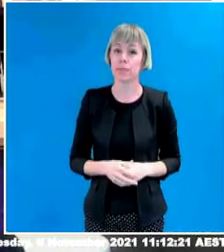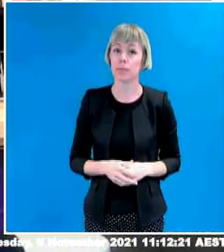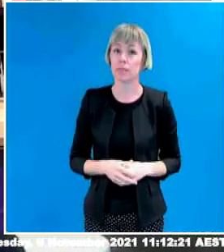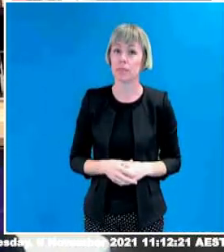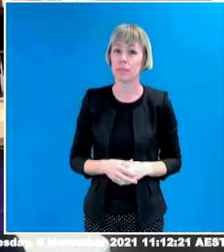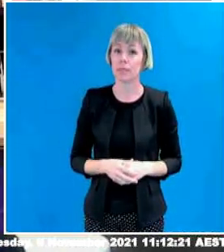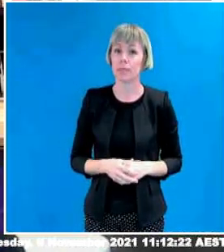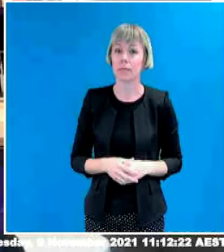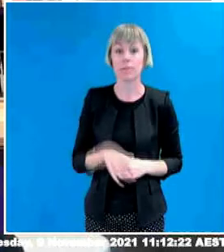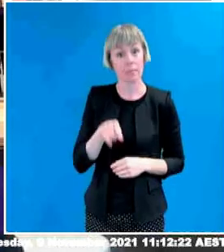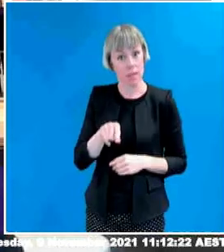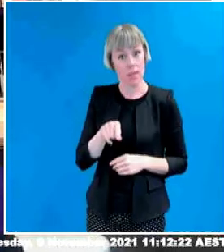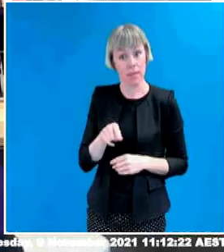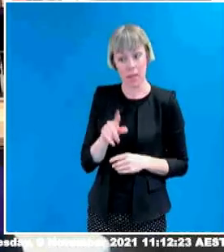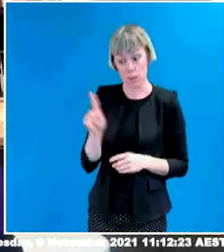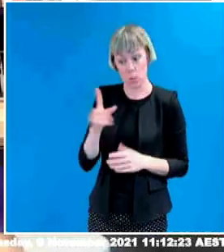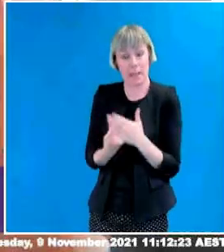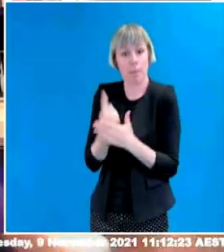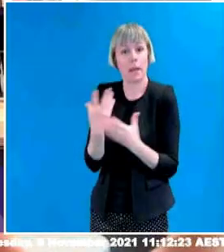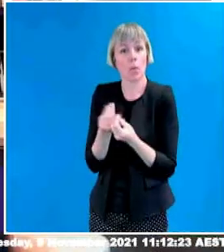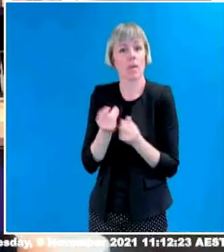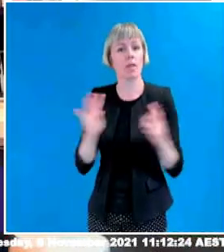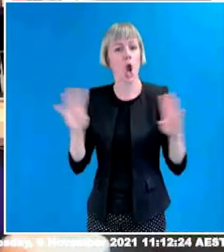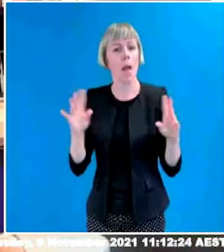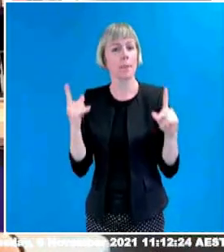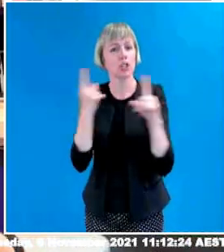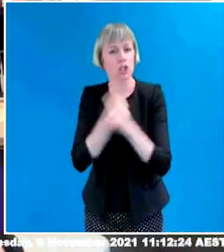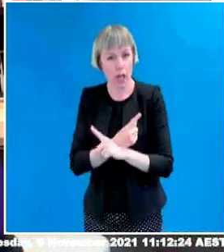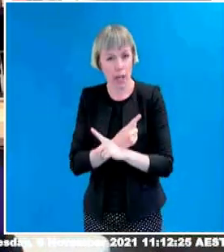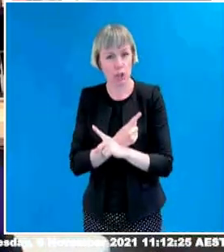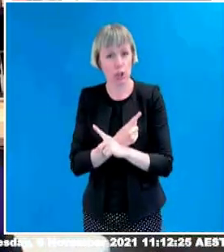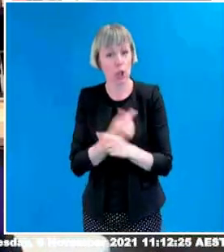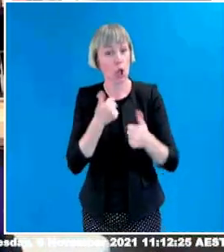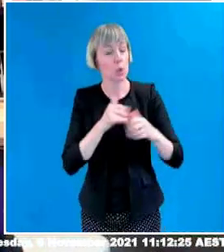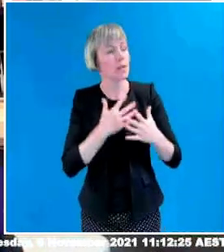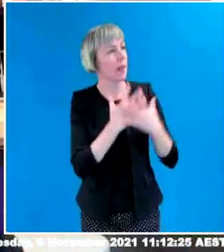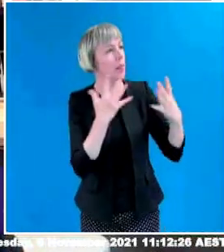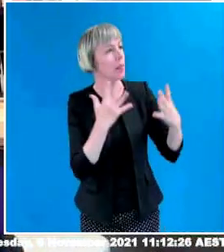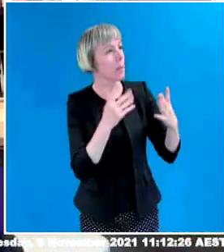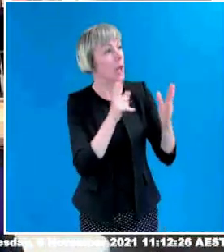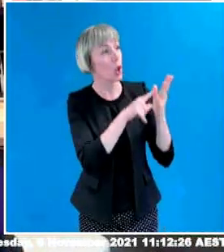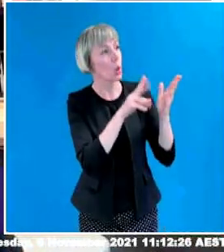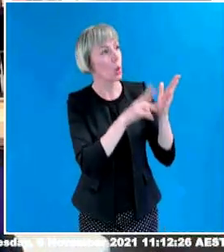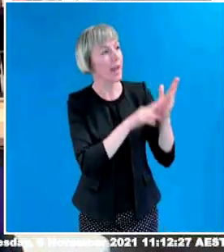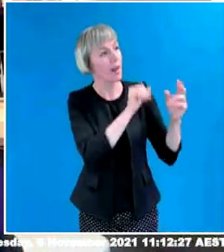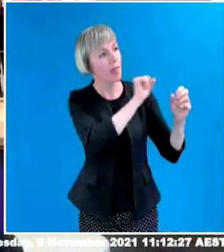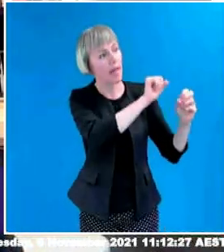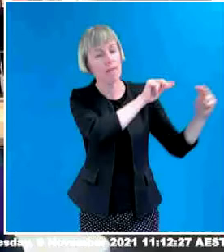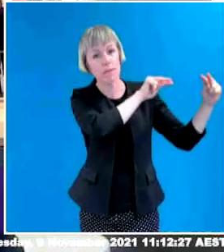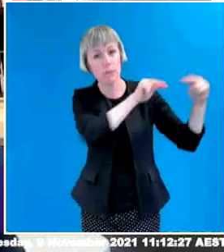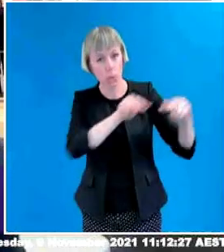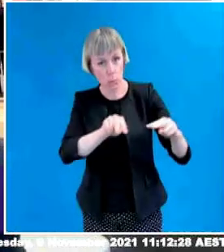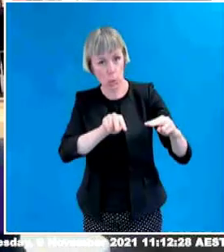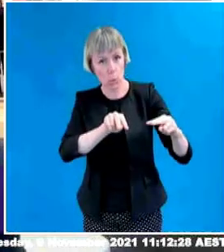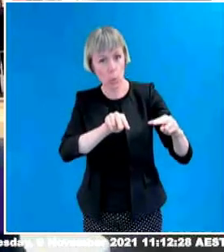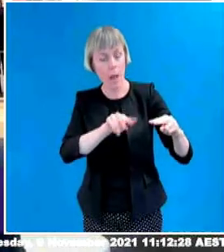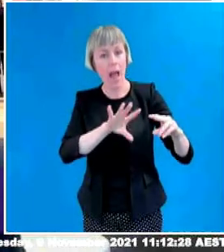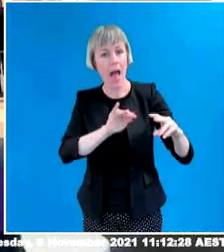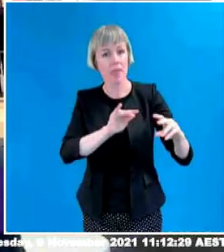around climate, for example, using the big picture of the UN Guiding Principles to focus their business on how does this apply to this